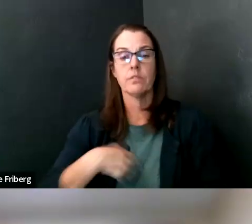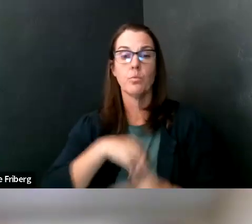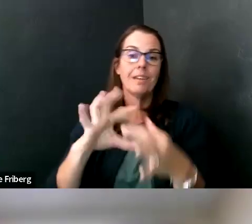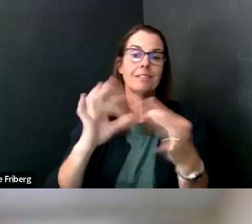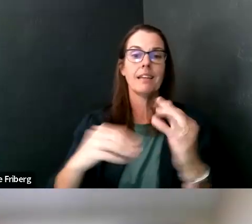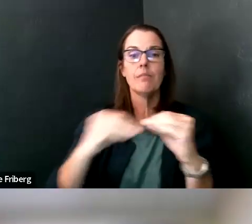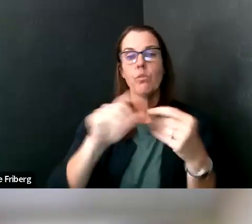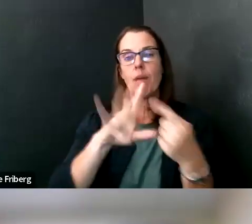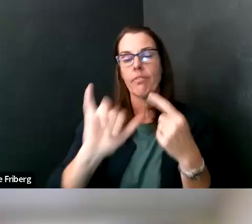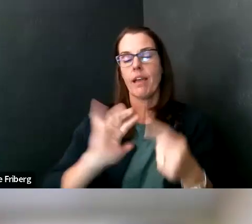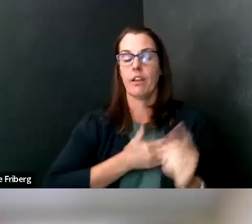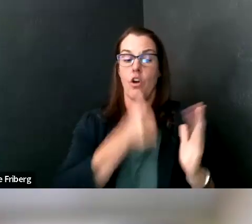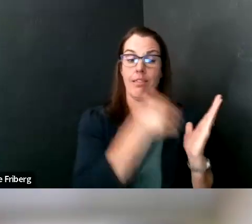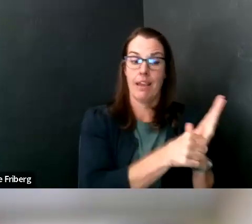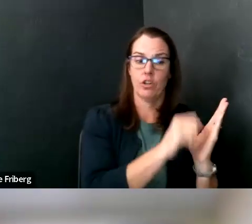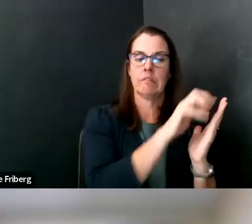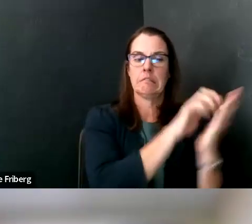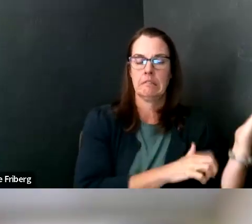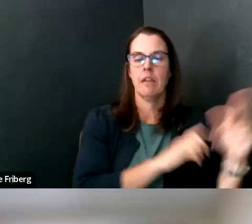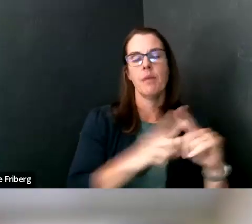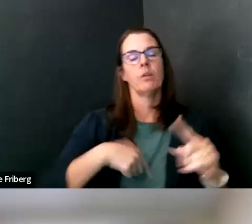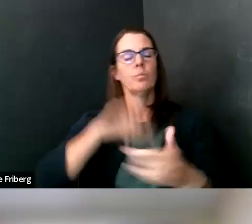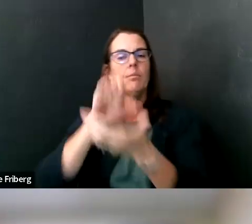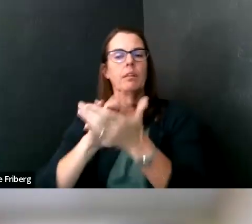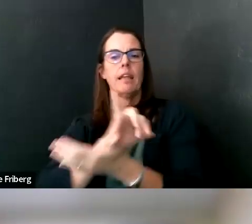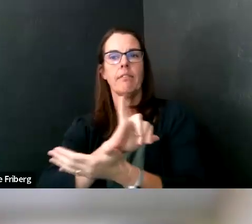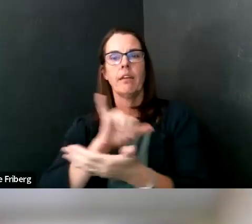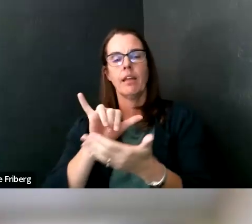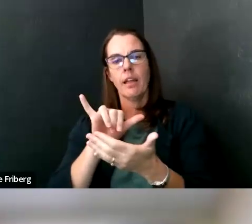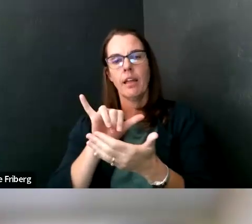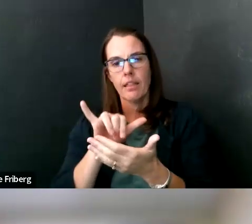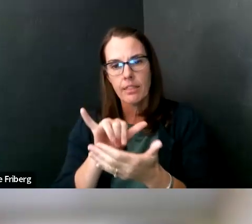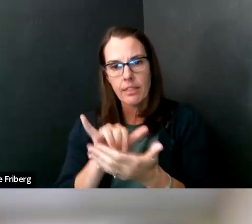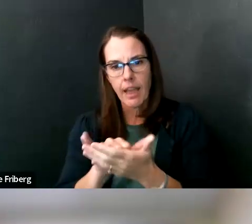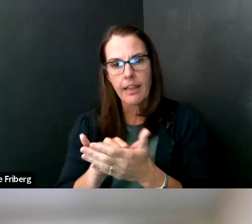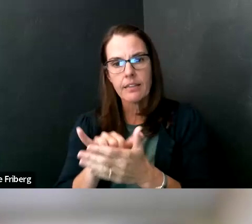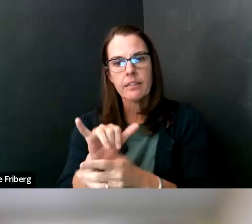about this in our letter. We agre we believe the approach circumvents the board's statute in